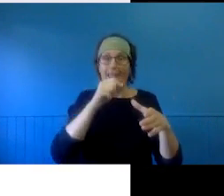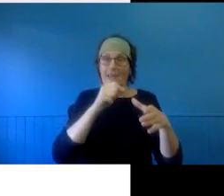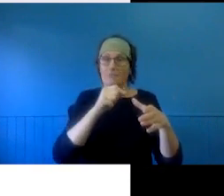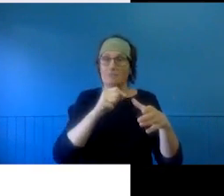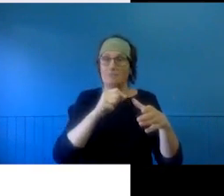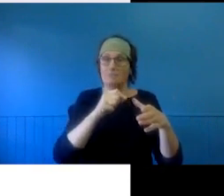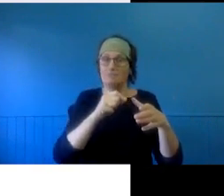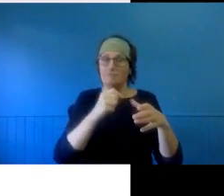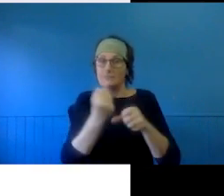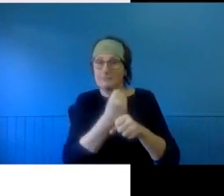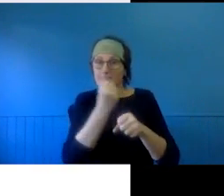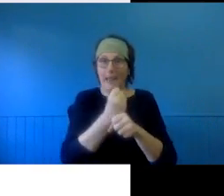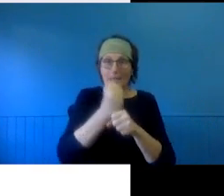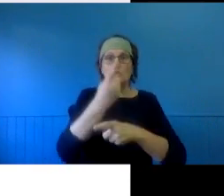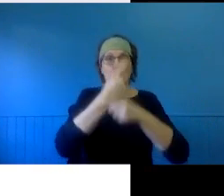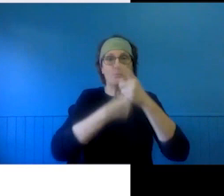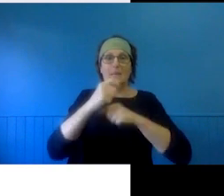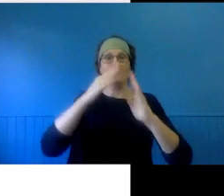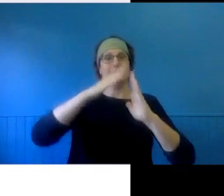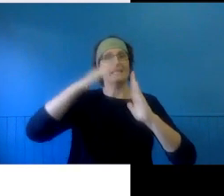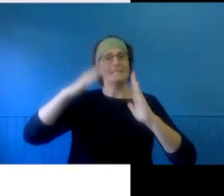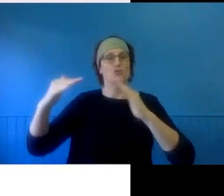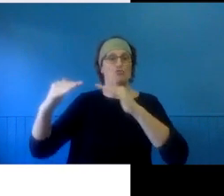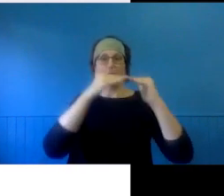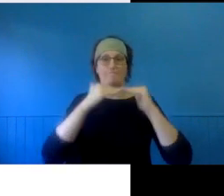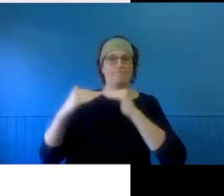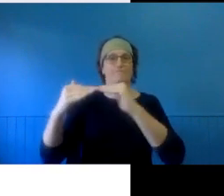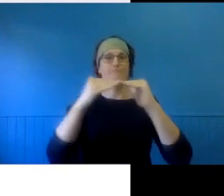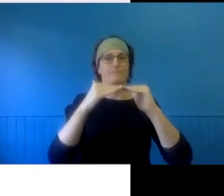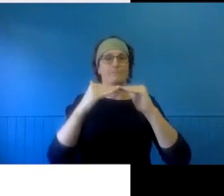industry standard and it is a condition of getting funding. My